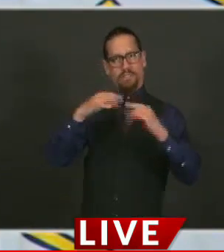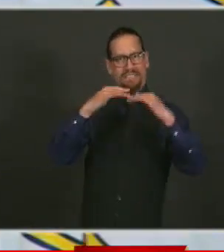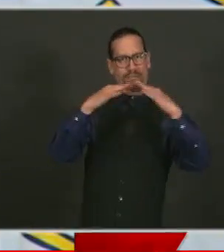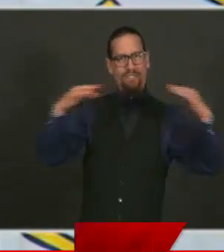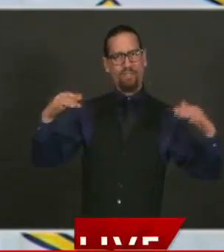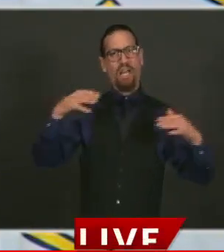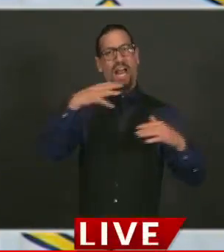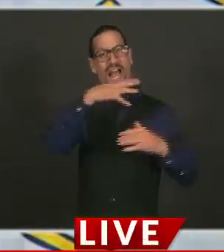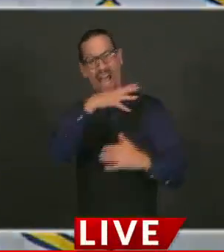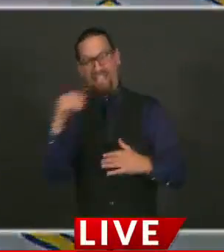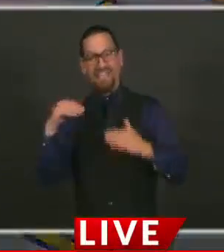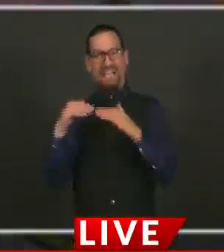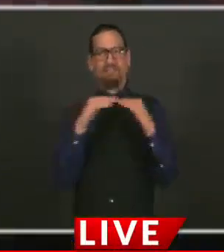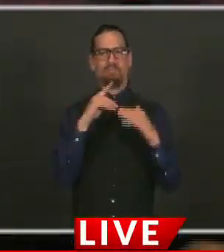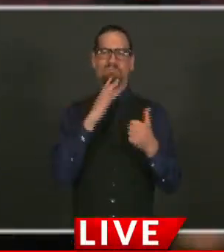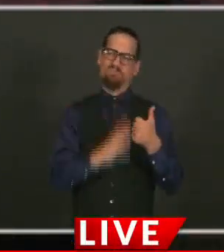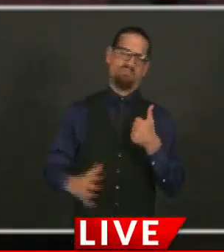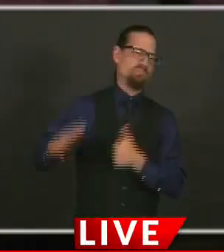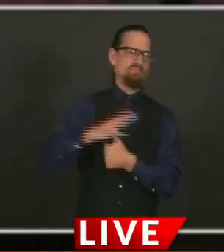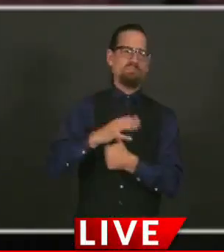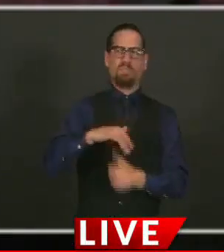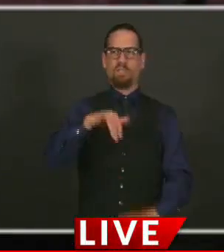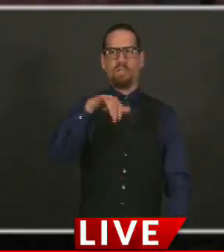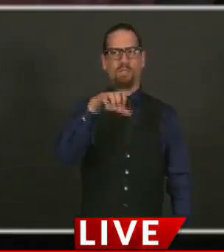, AND I WILL MAKE MY CHOICE. DIVERSITY, EQUITY IS THE TOP